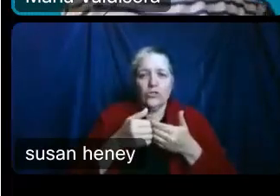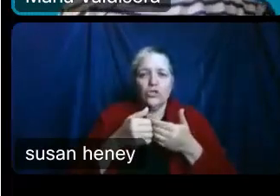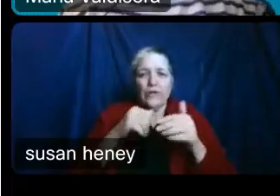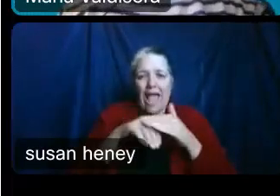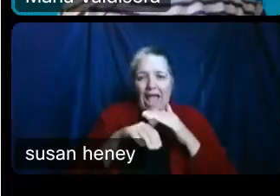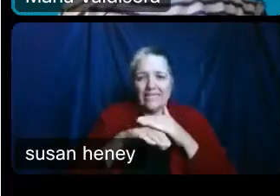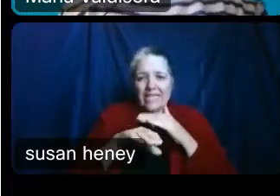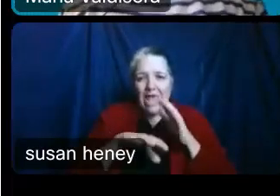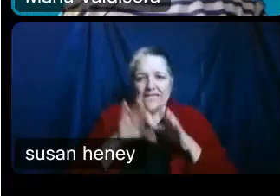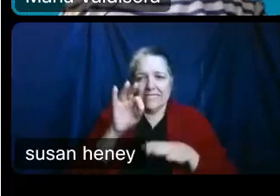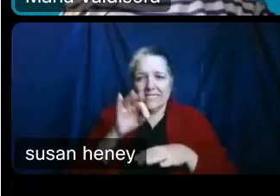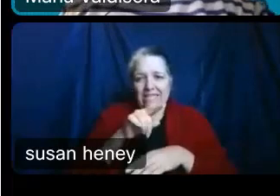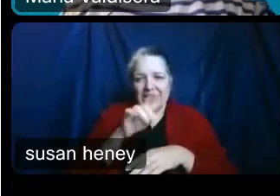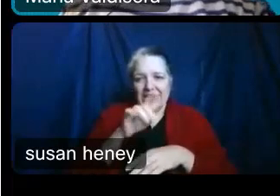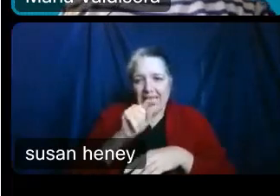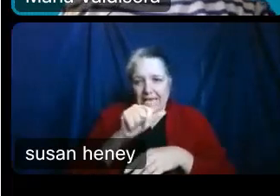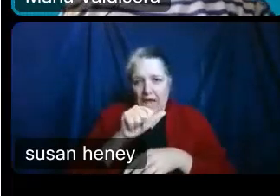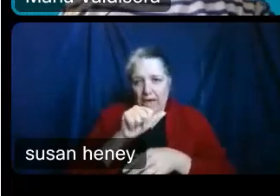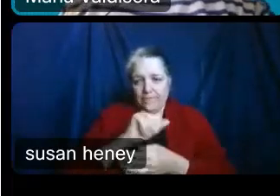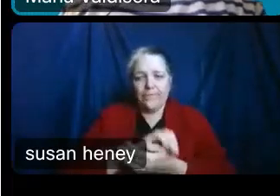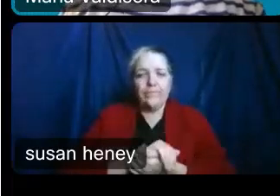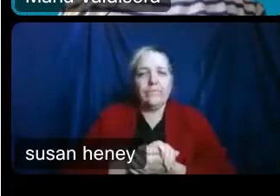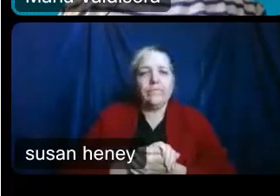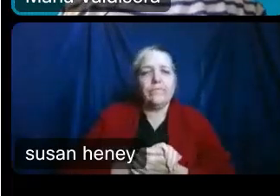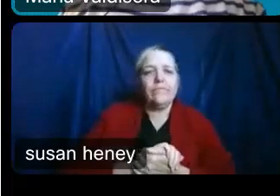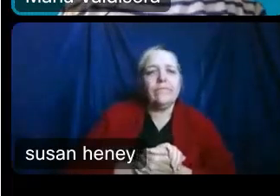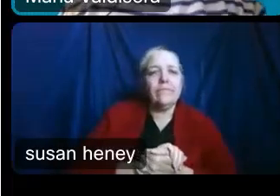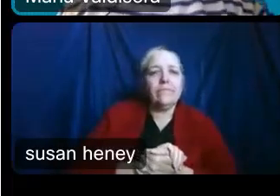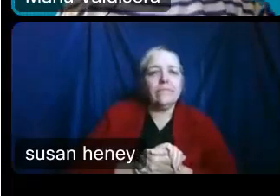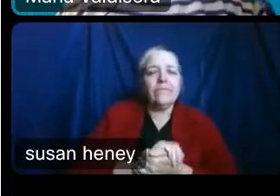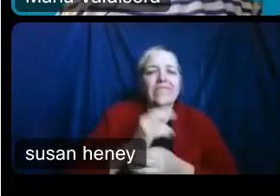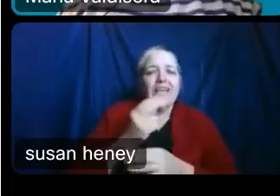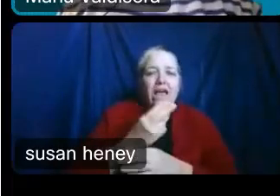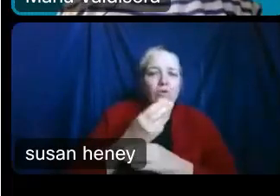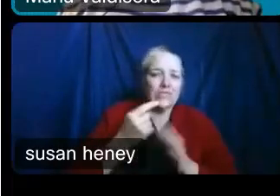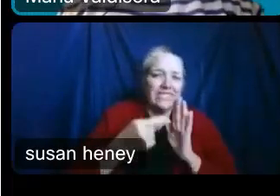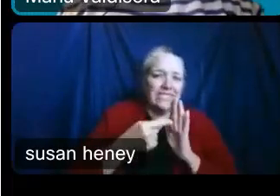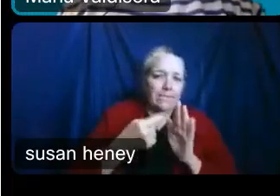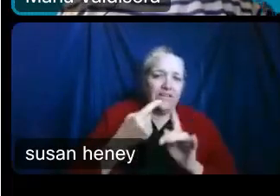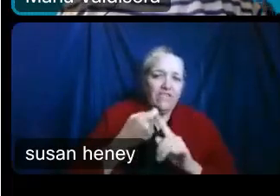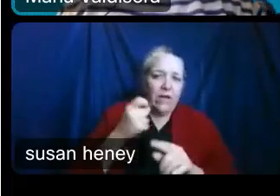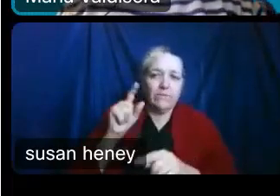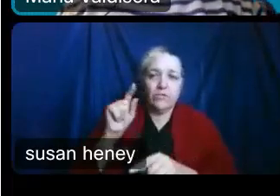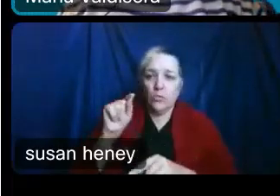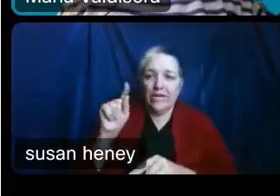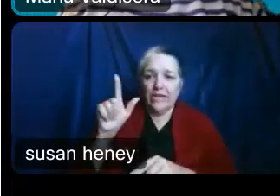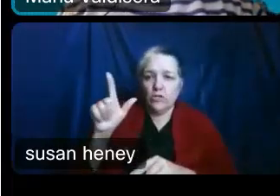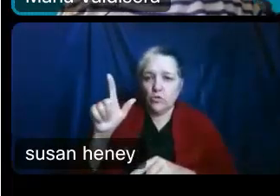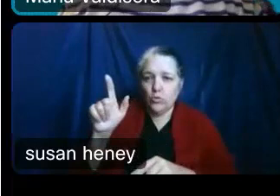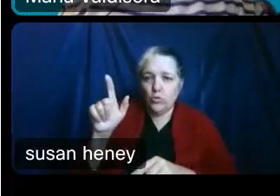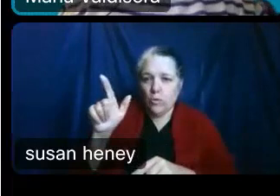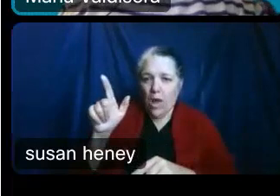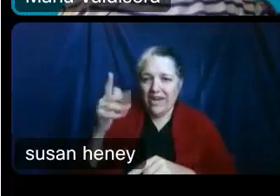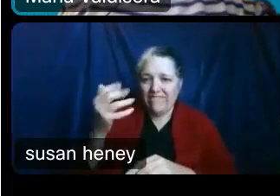I'll be using some examples from the 2021 5-year for this particular demonstration.